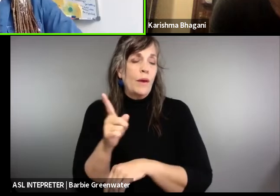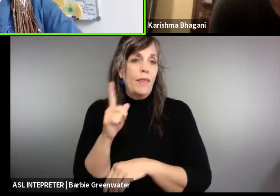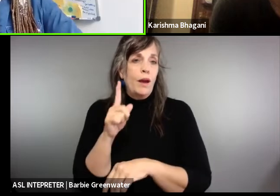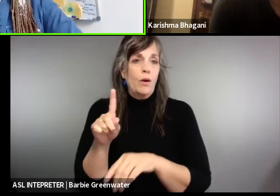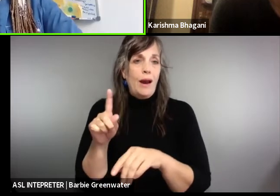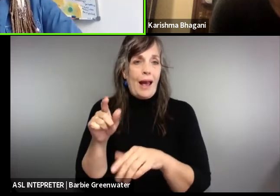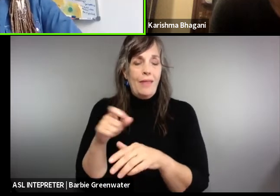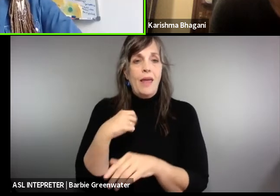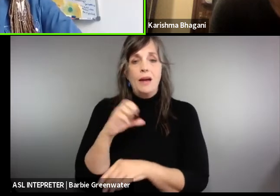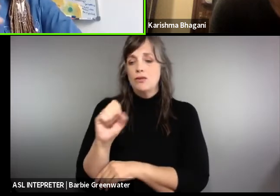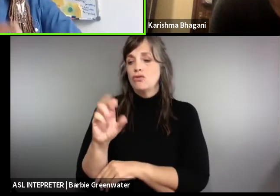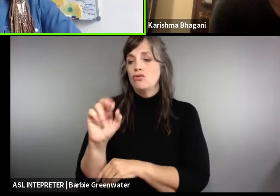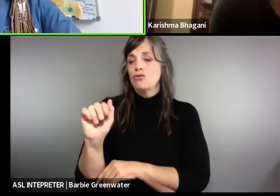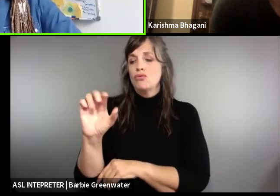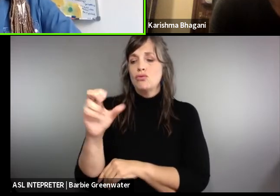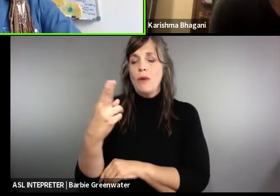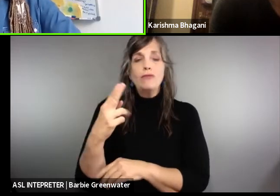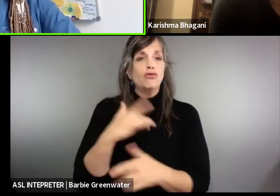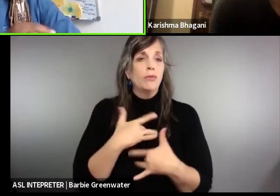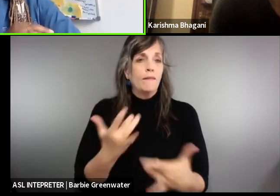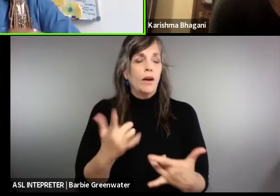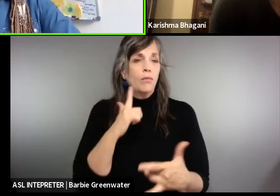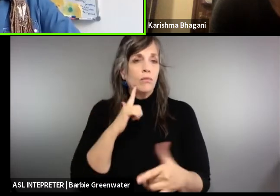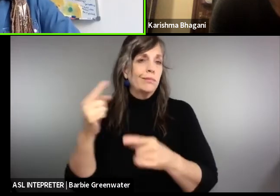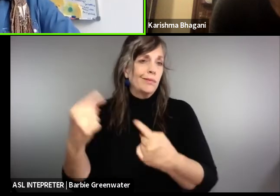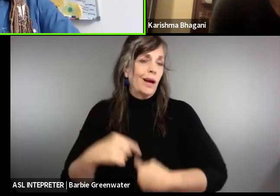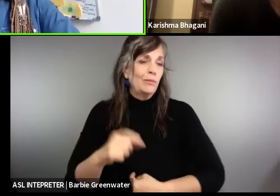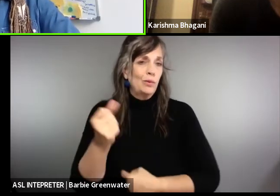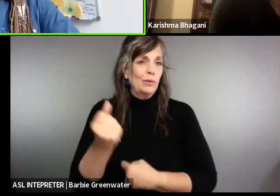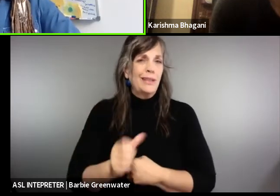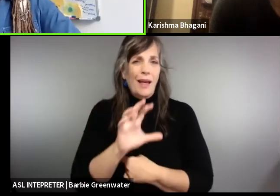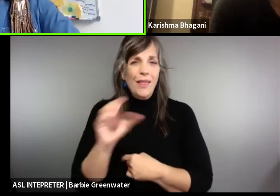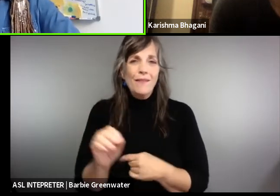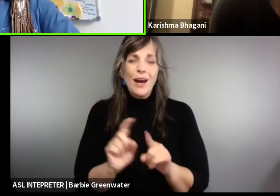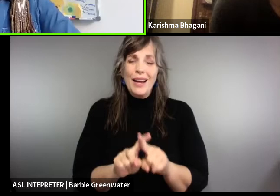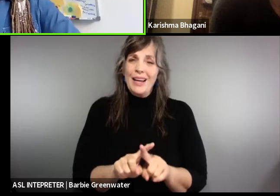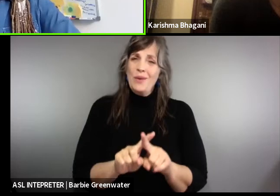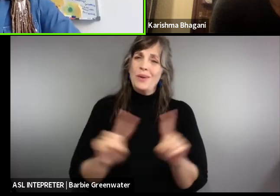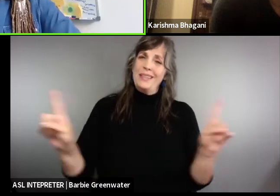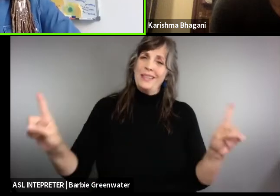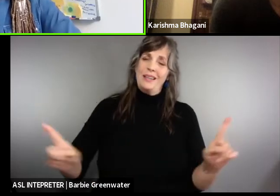But what happened is when he brought it to South Africa it was a completely different conversation.